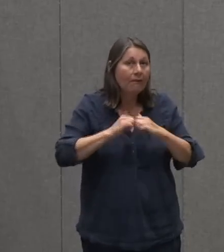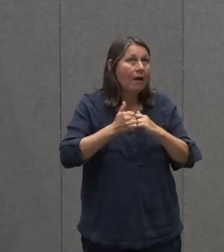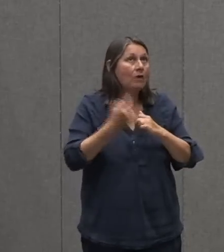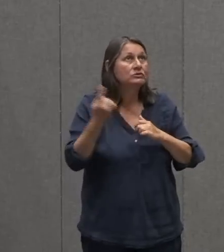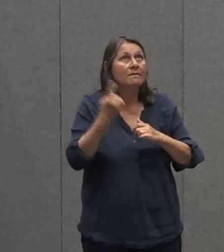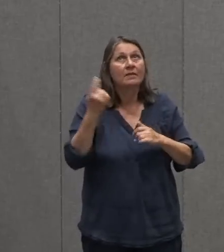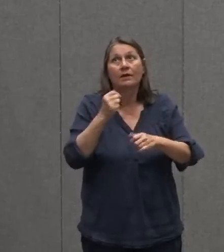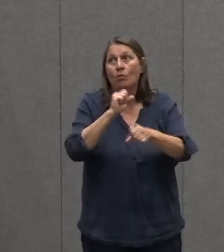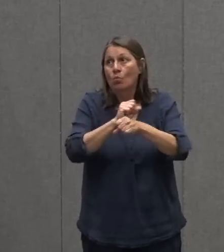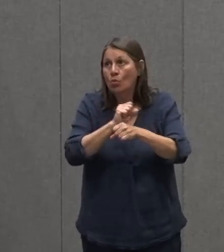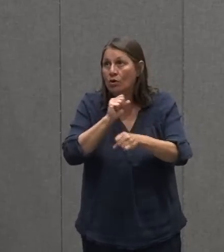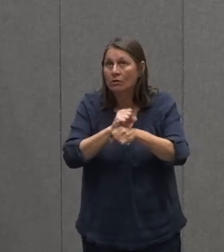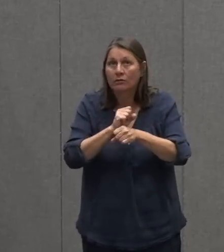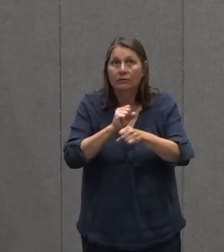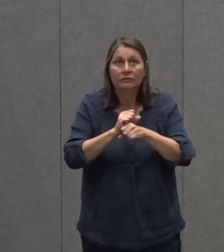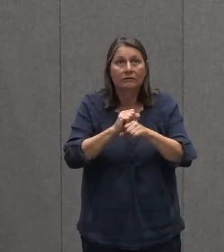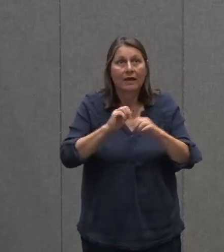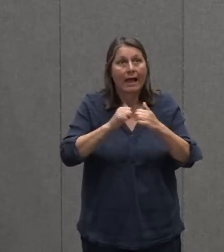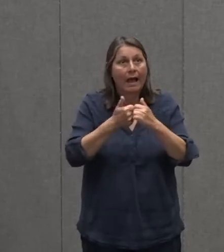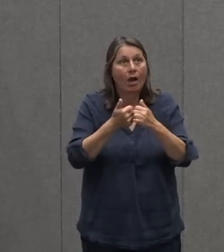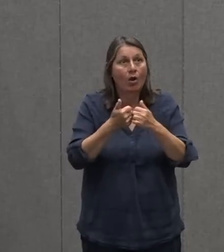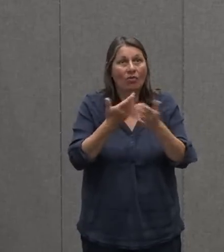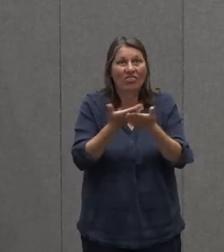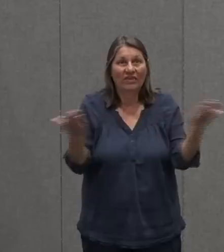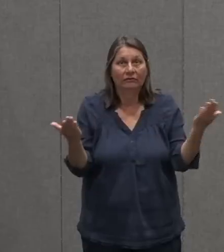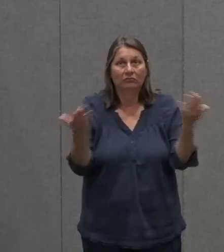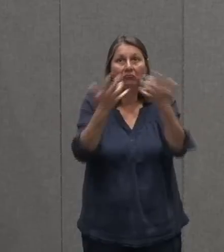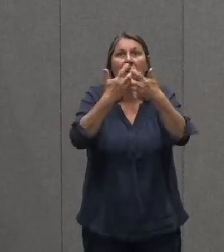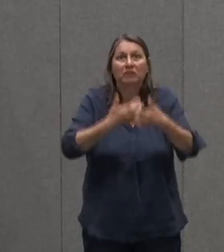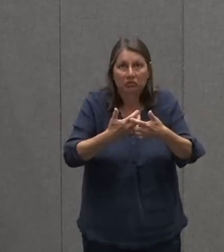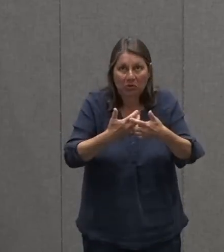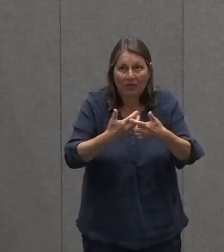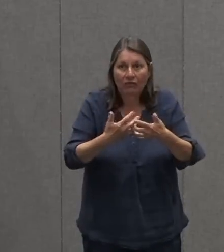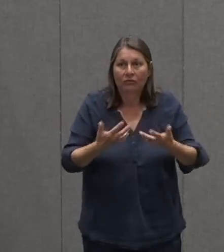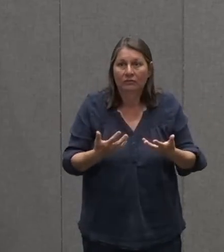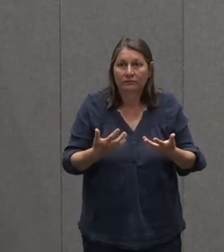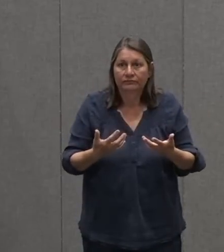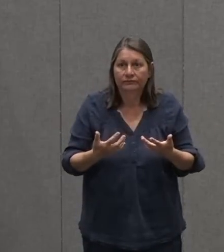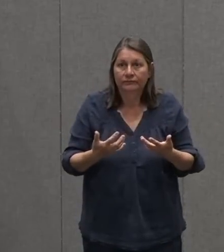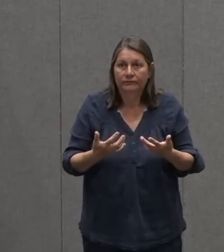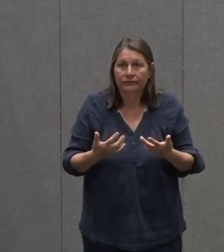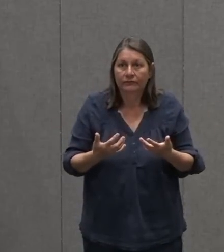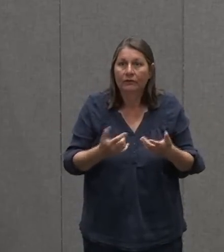How parts fit together? We also want to include some symbols.